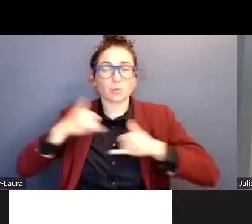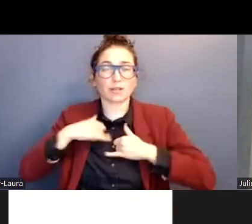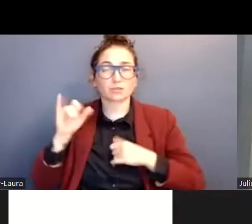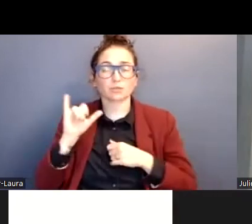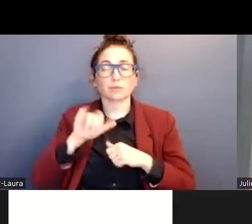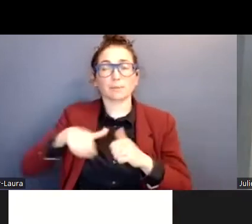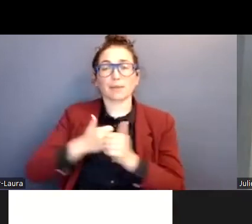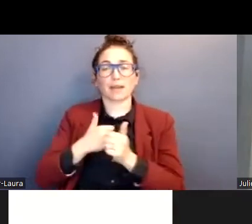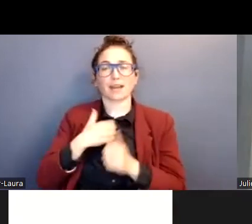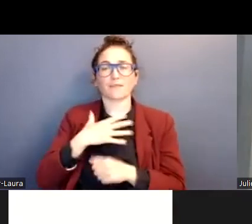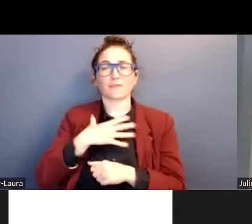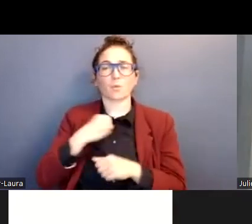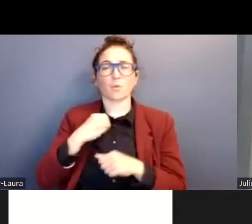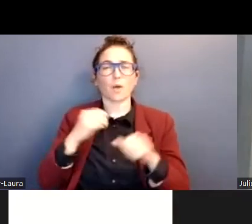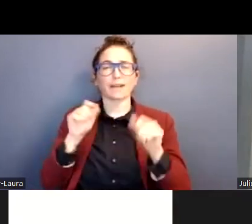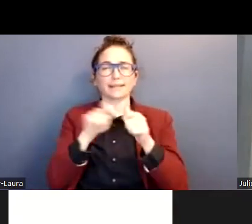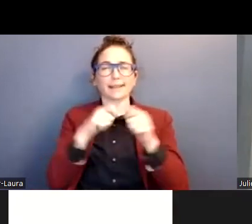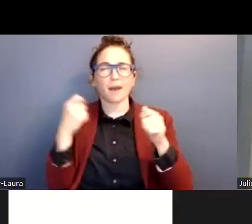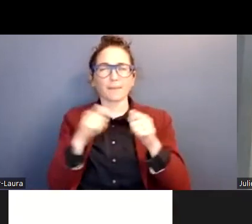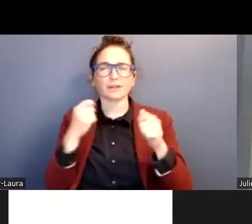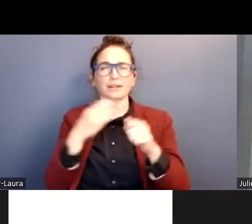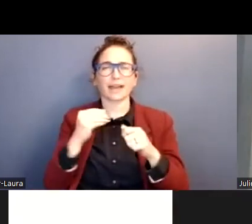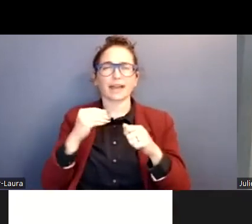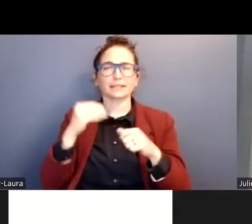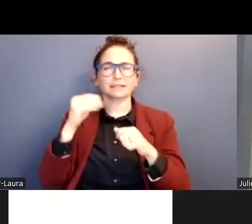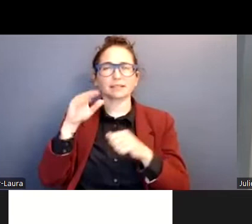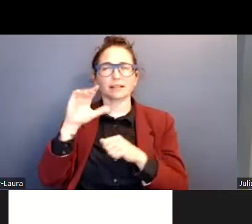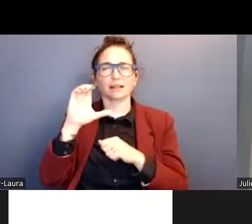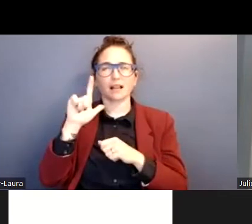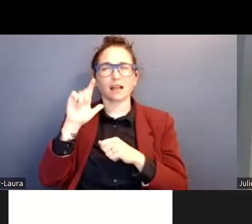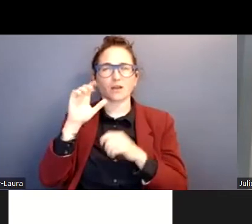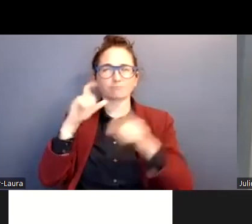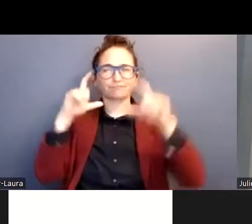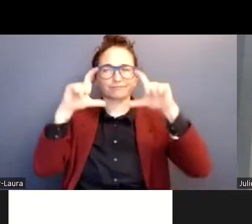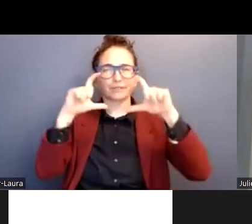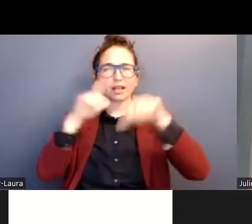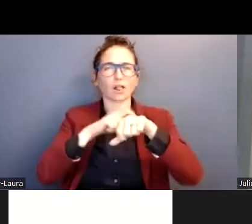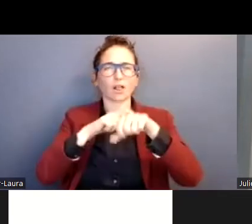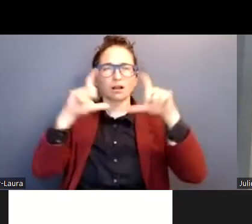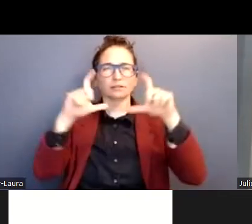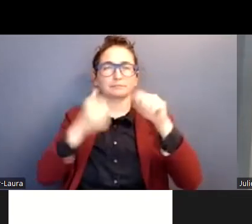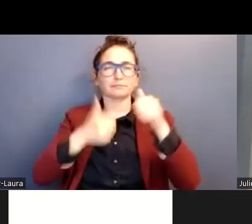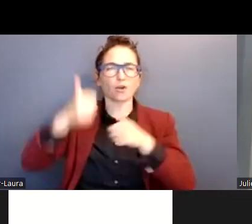white cupboards, and a clock on the wall over the door. I am a life planning navigator for